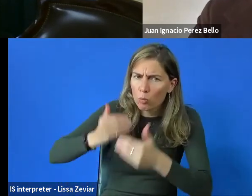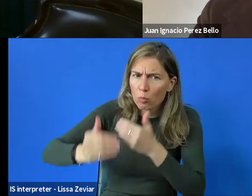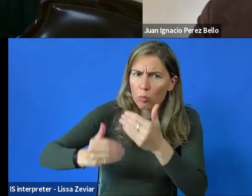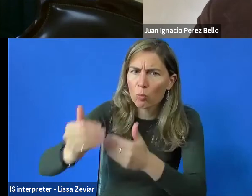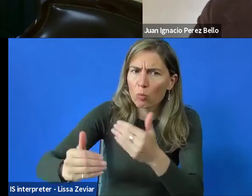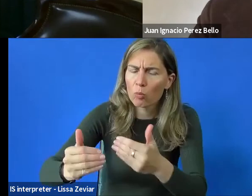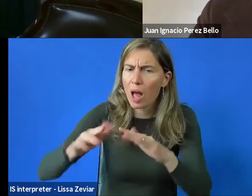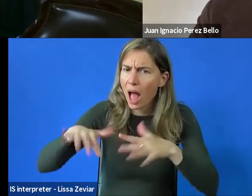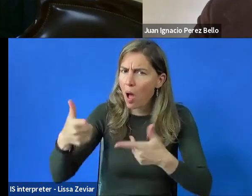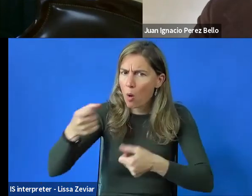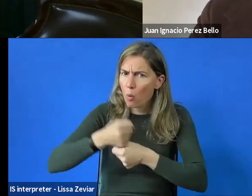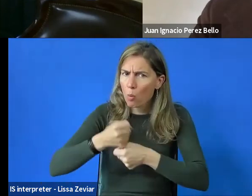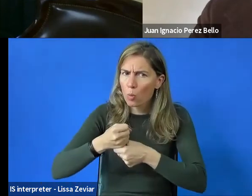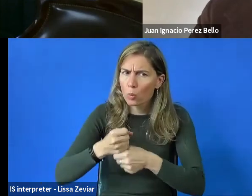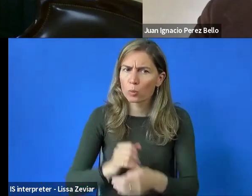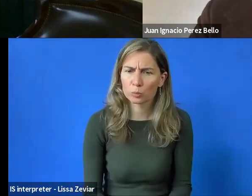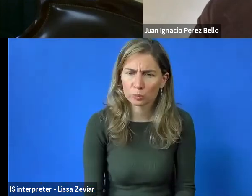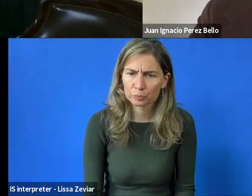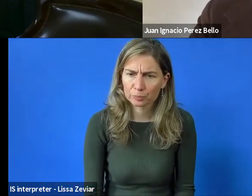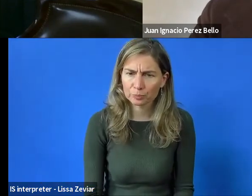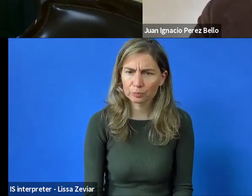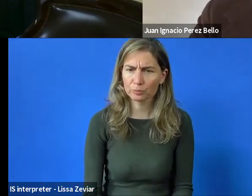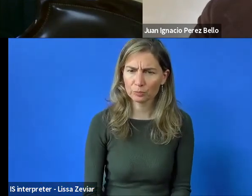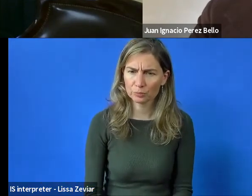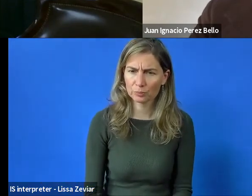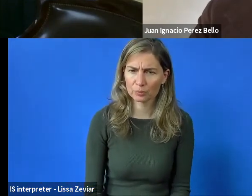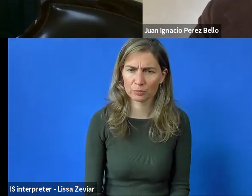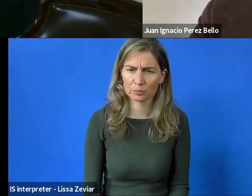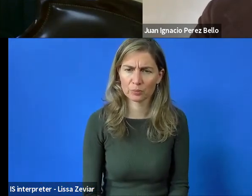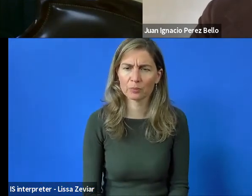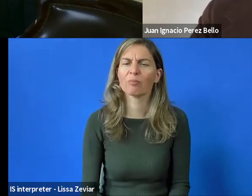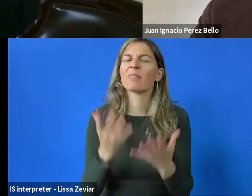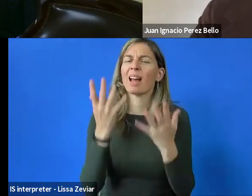under the title Early Awareness and Urgent Action Procedures.